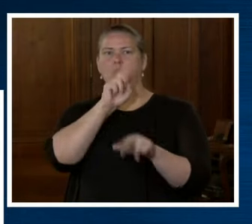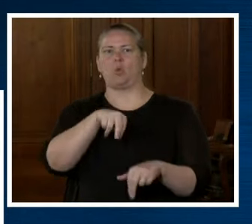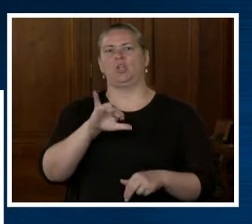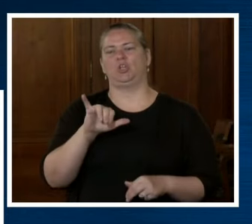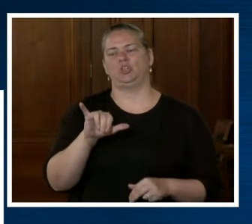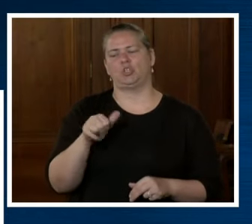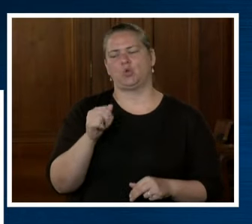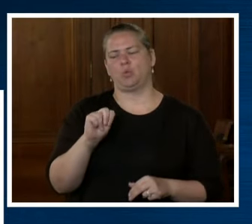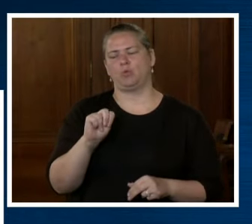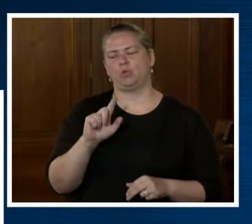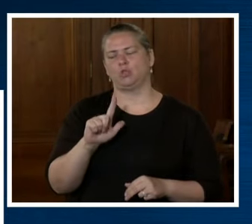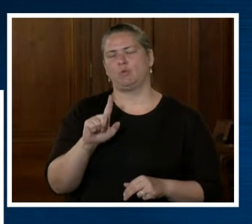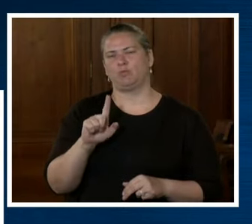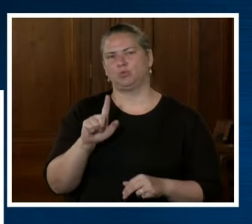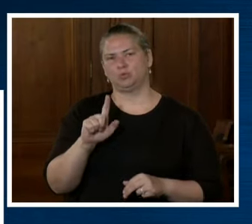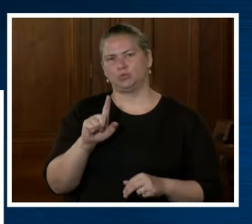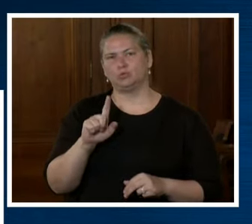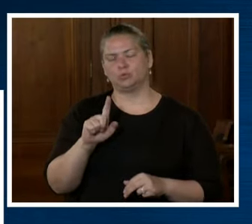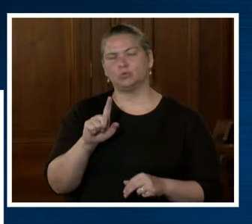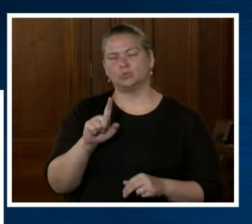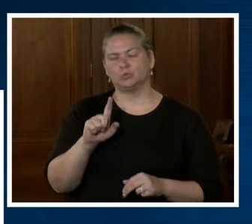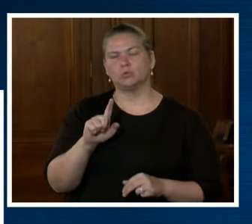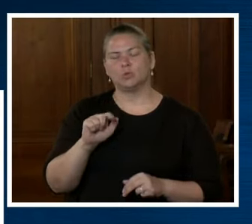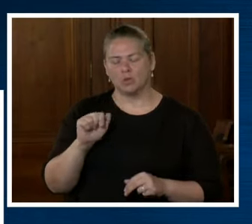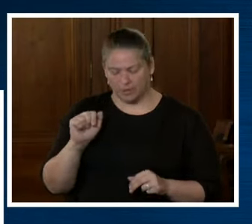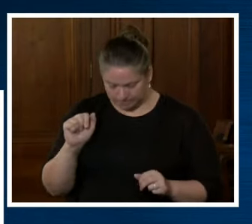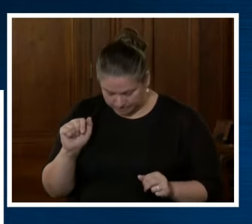BUT AS HERE WE ARE TODAY, AND